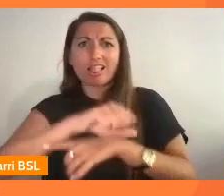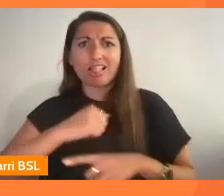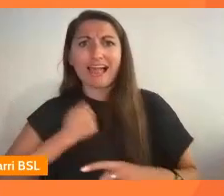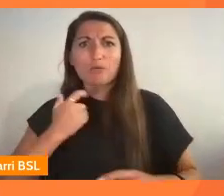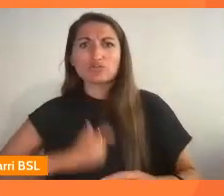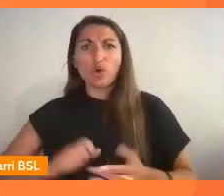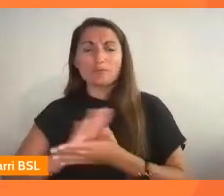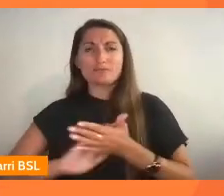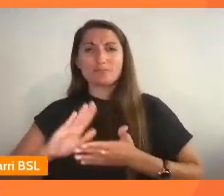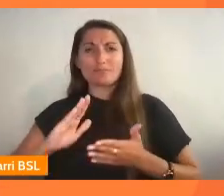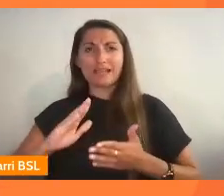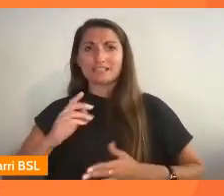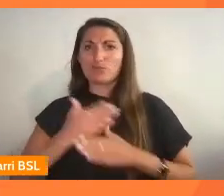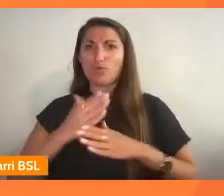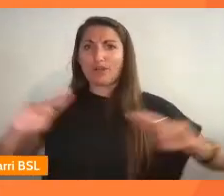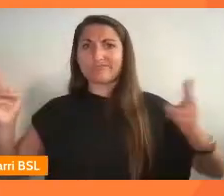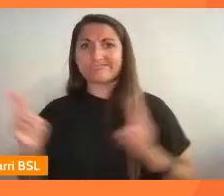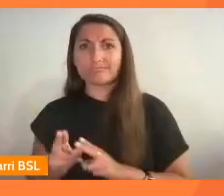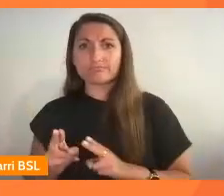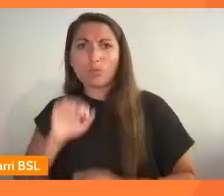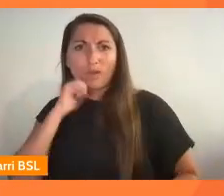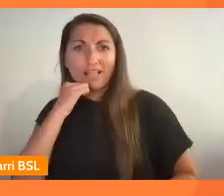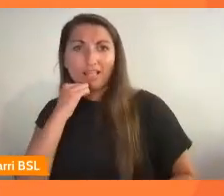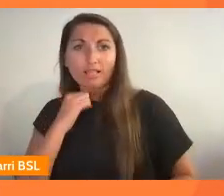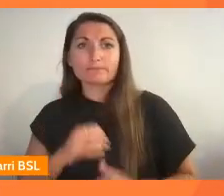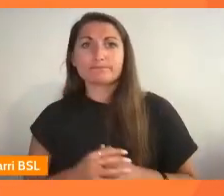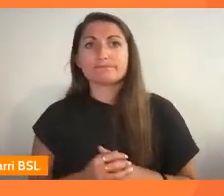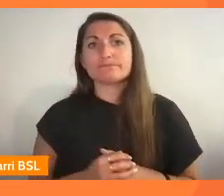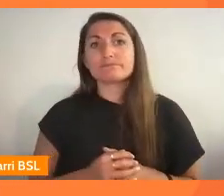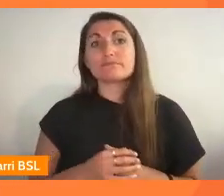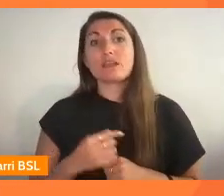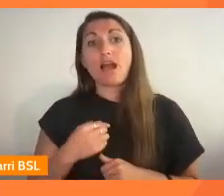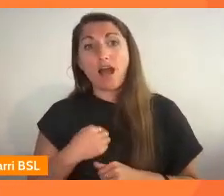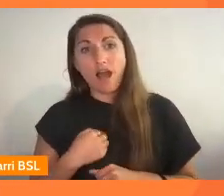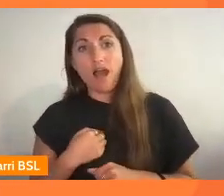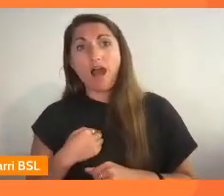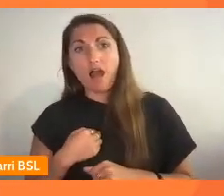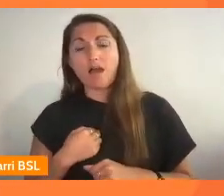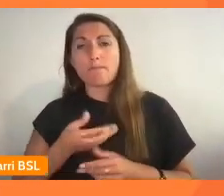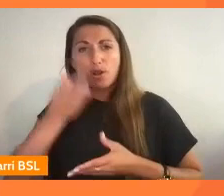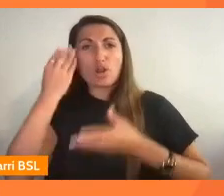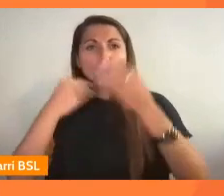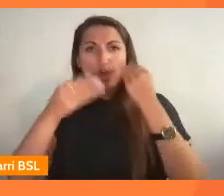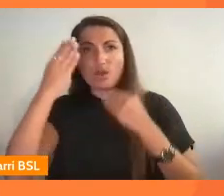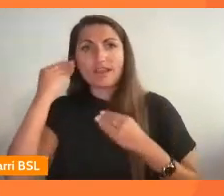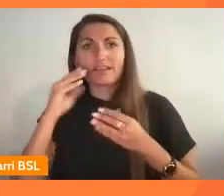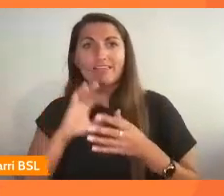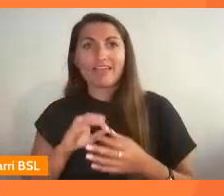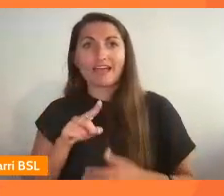etc, etc. So I am on a learning curve for that, yeah, I will, I promise,